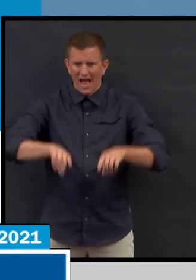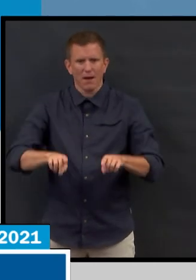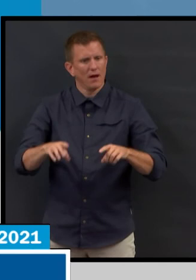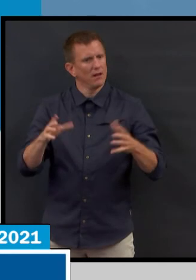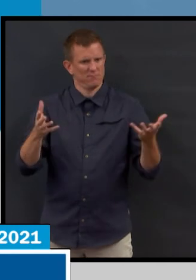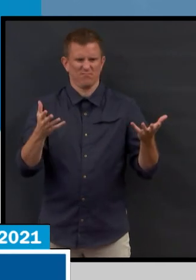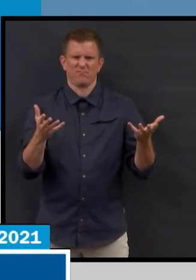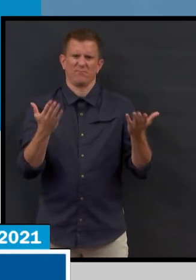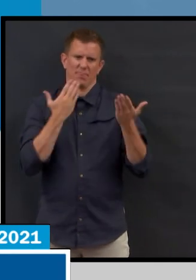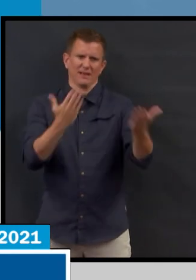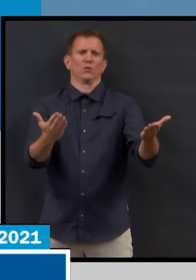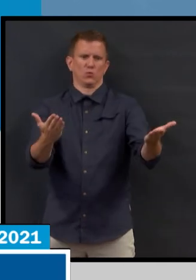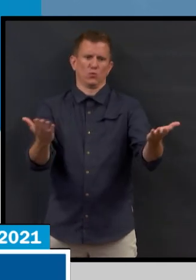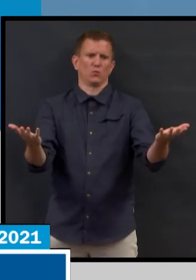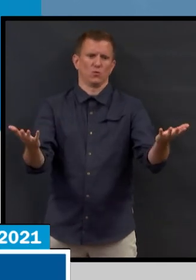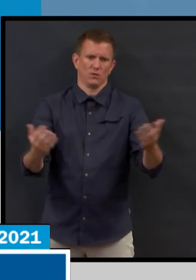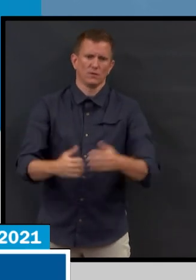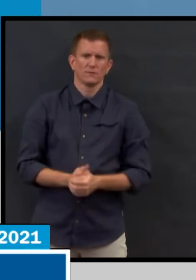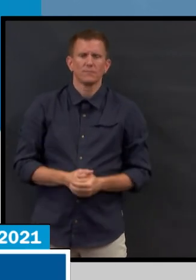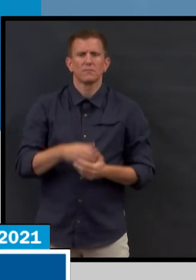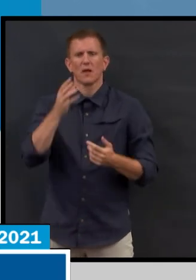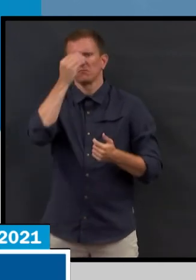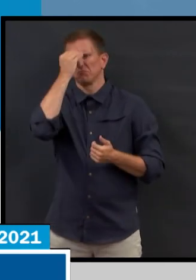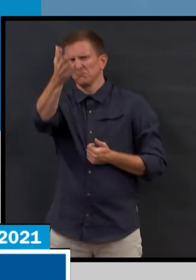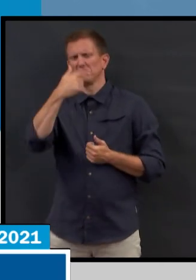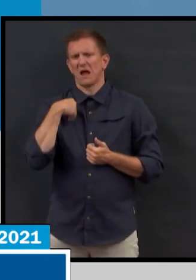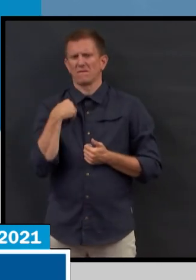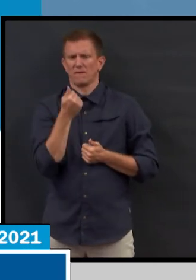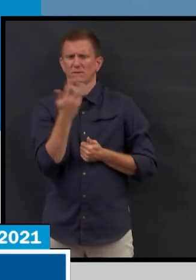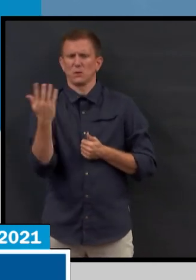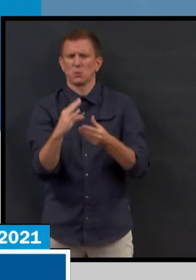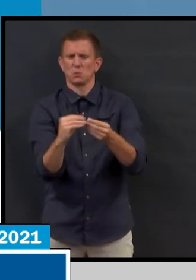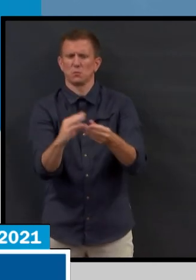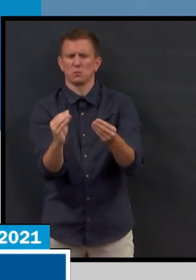there was a Denver's Days event that had to be pushed back pushed out but it's still going to